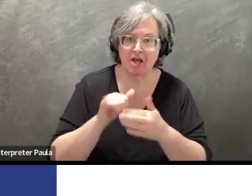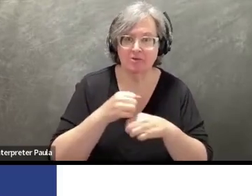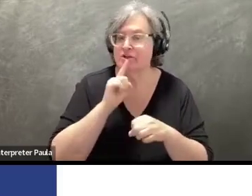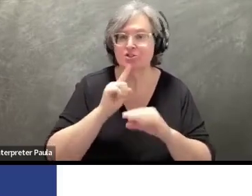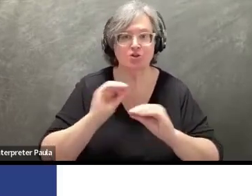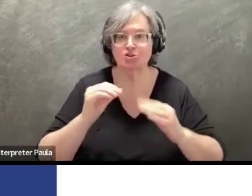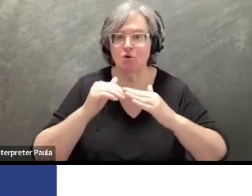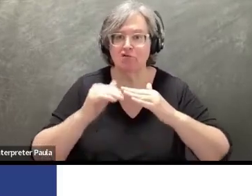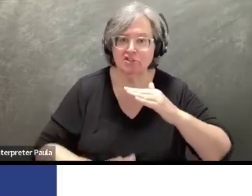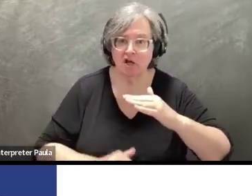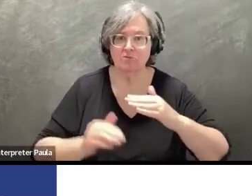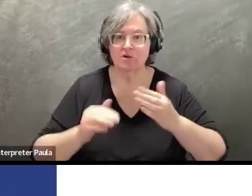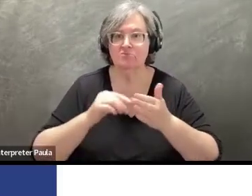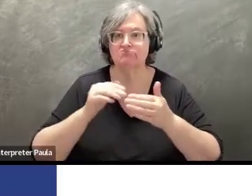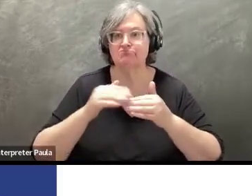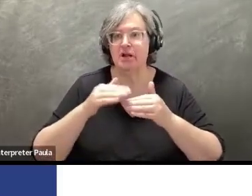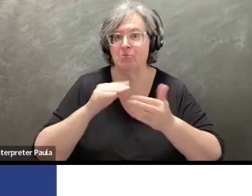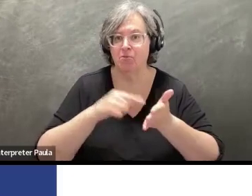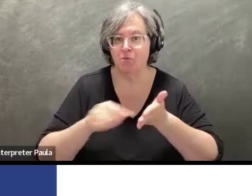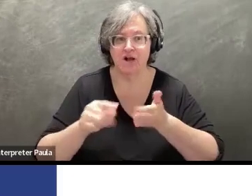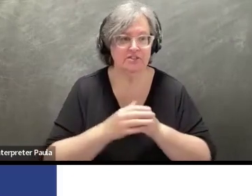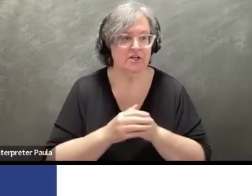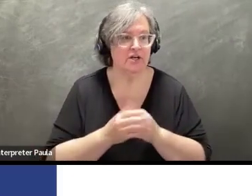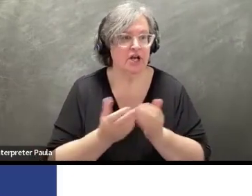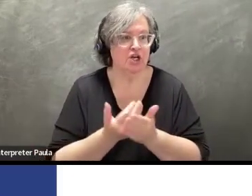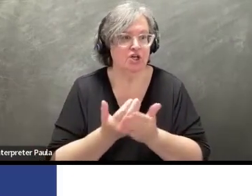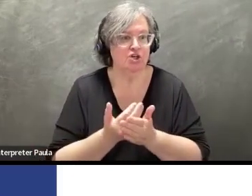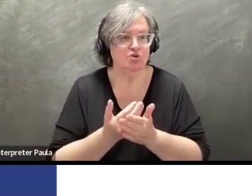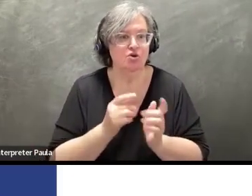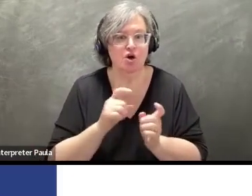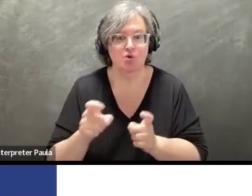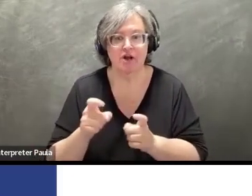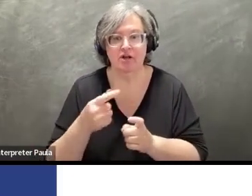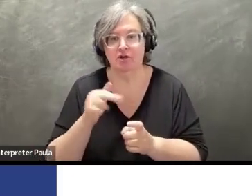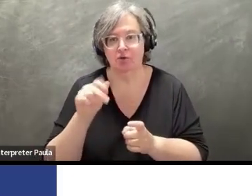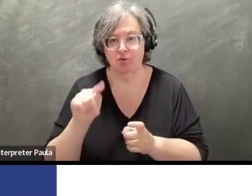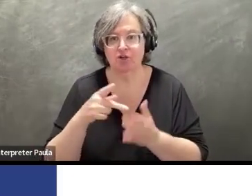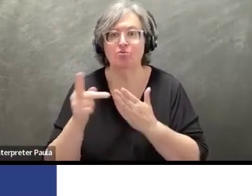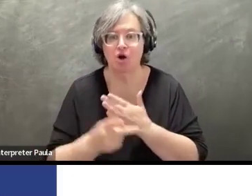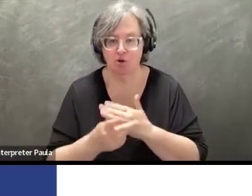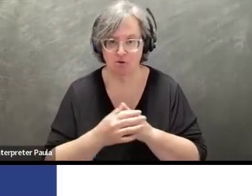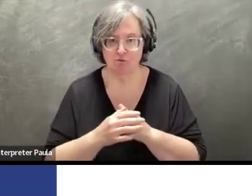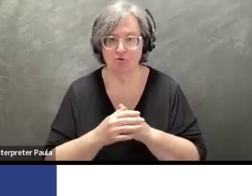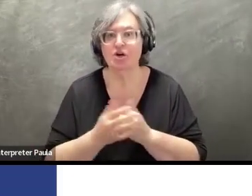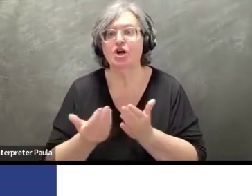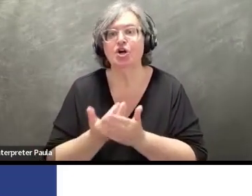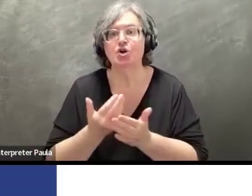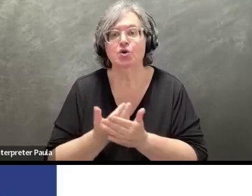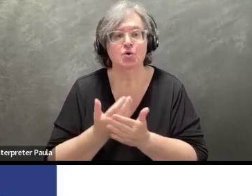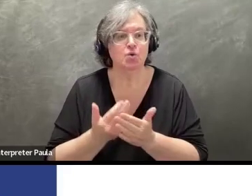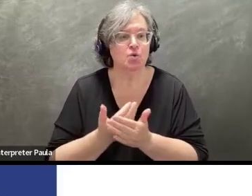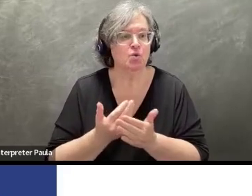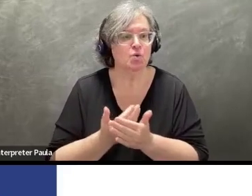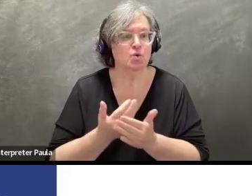program so you, which is a new grassroots advocacy program